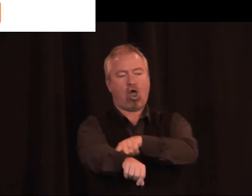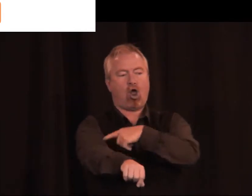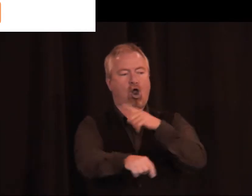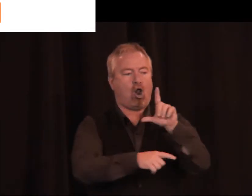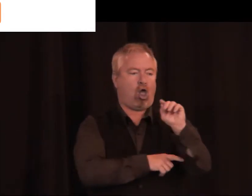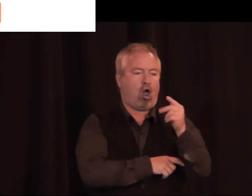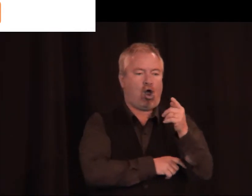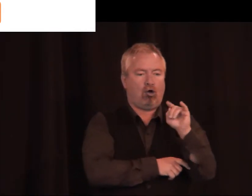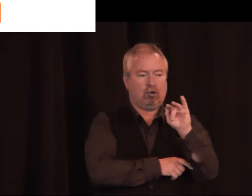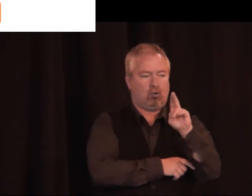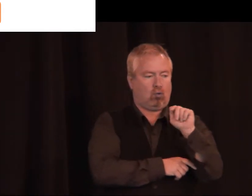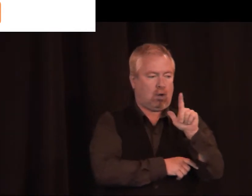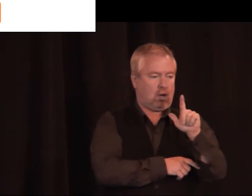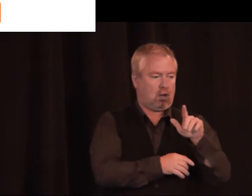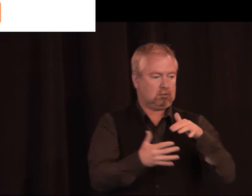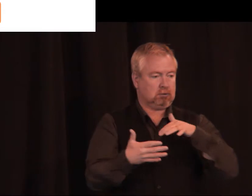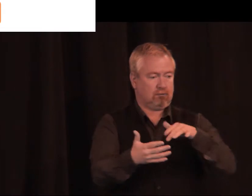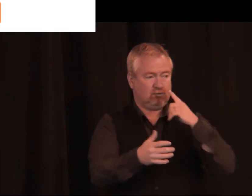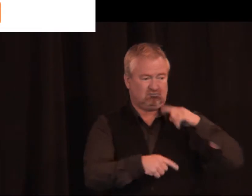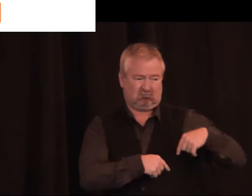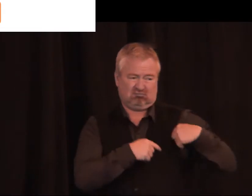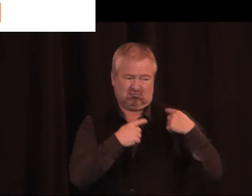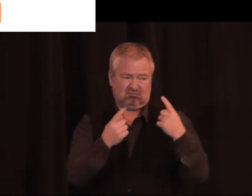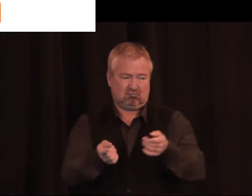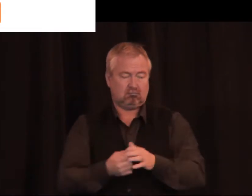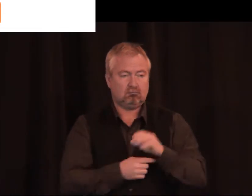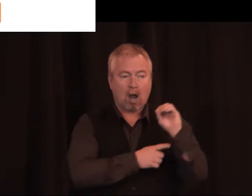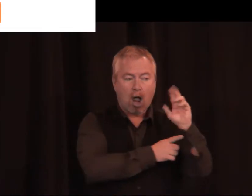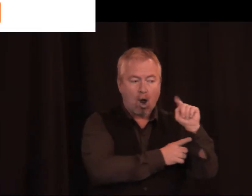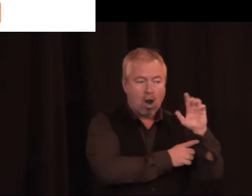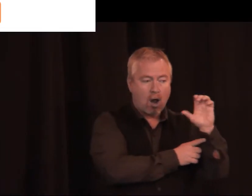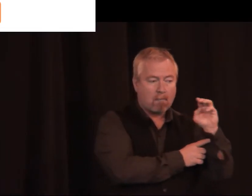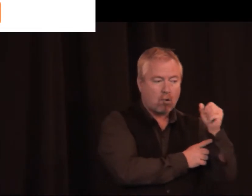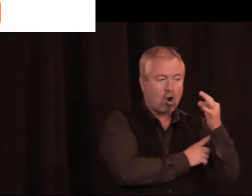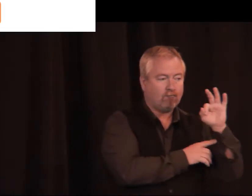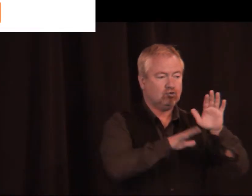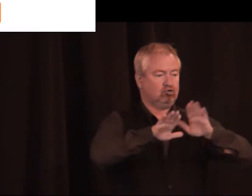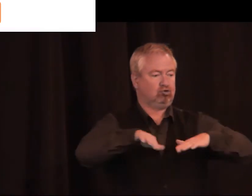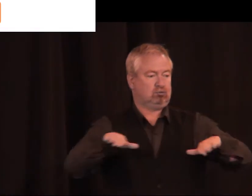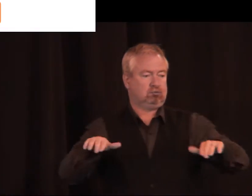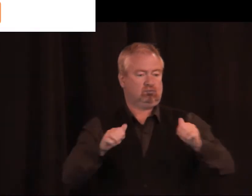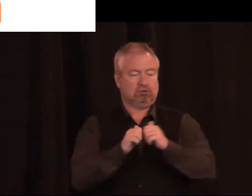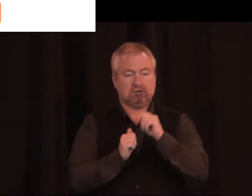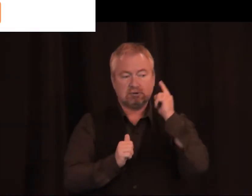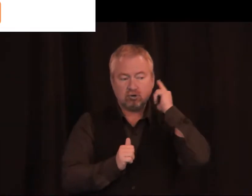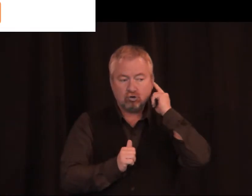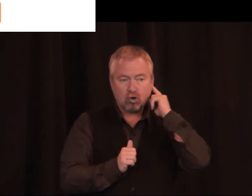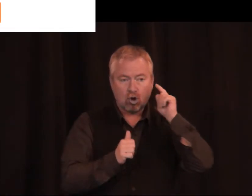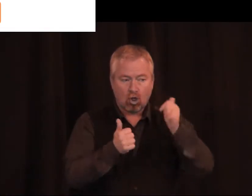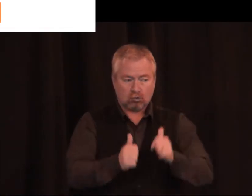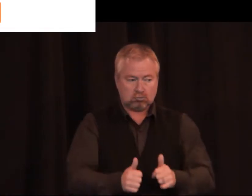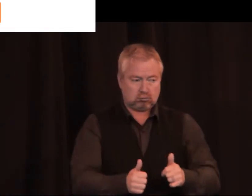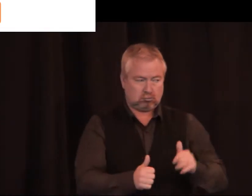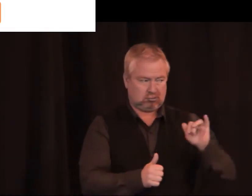And this is called the Outcomes of Children with Hearing Loss study, or OCHL, so we use that acronym for it.